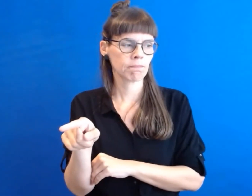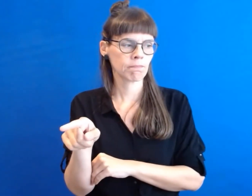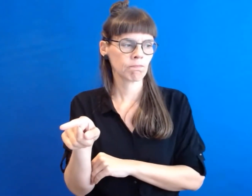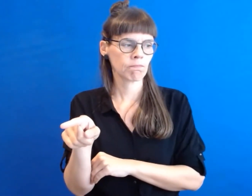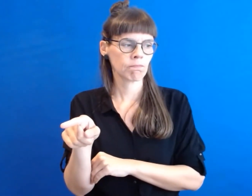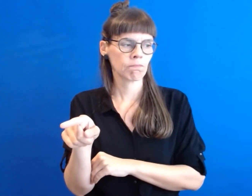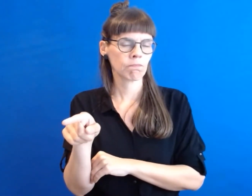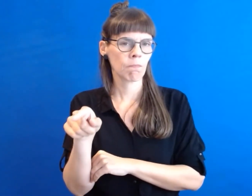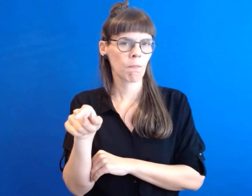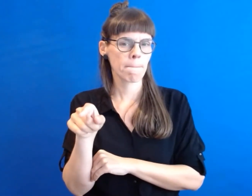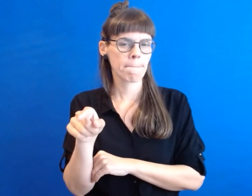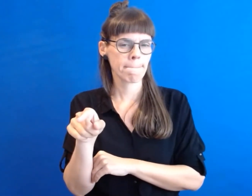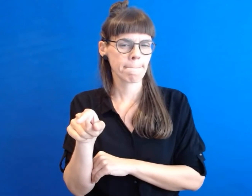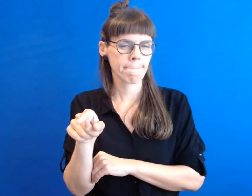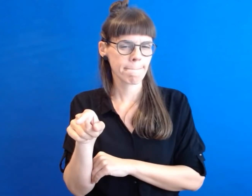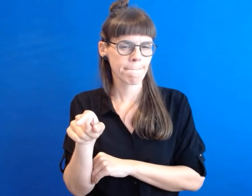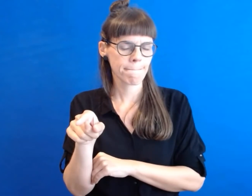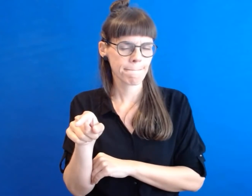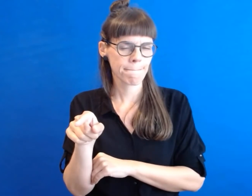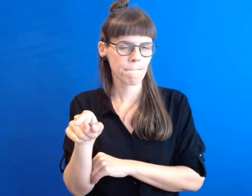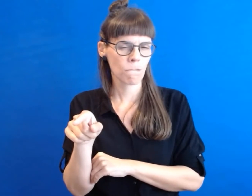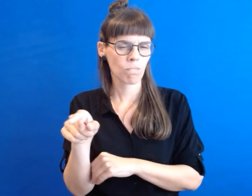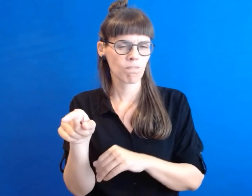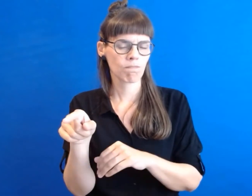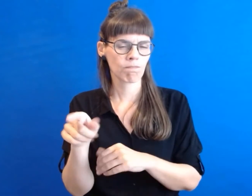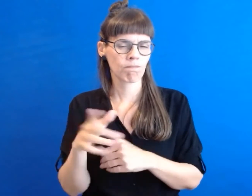the DPOs we used to resources of the